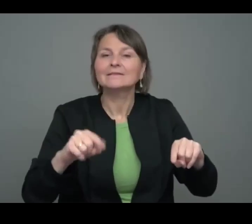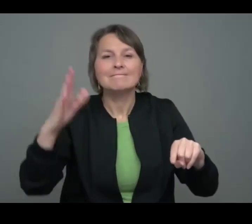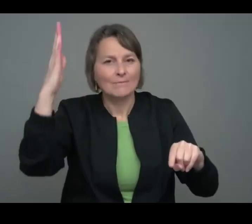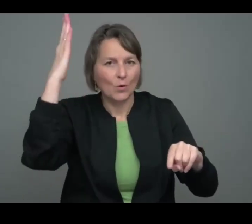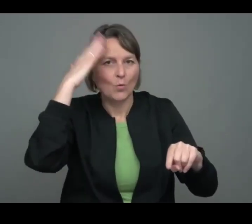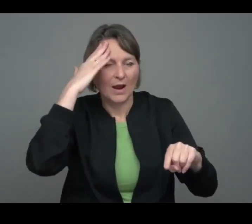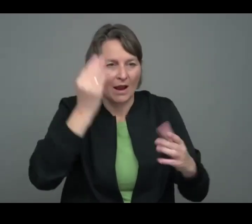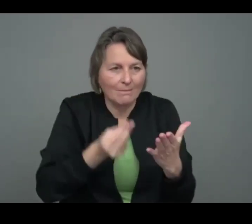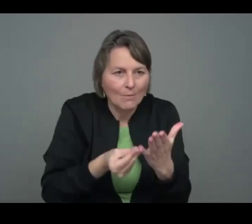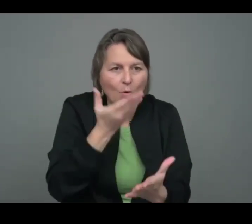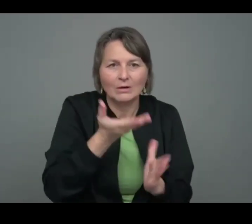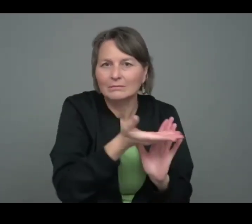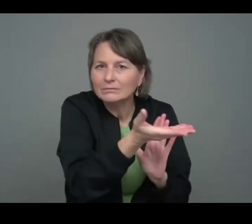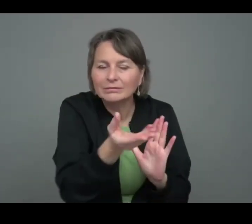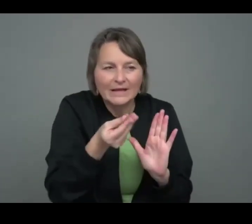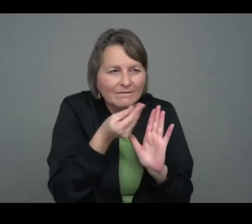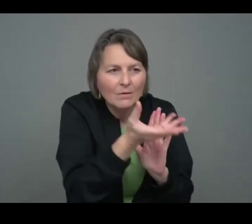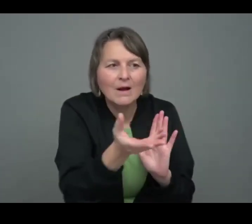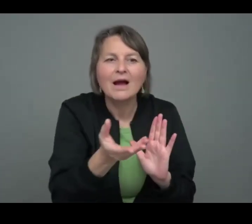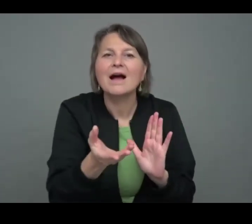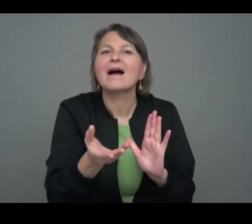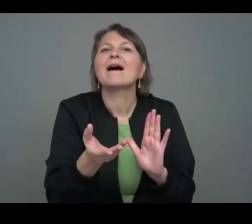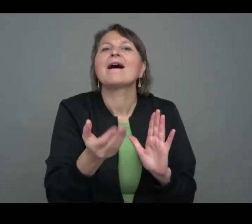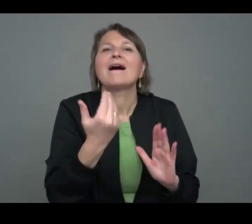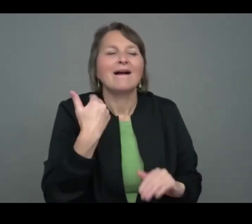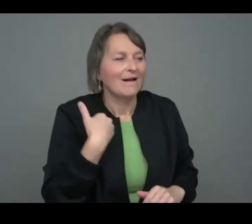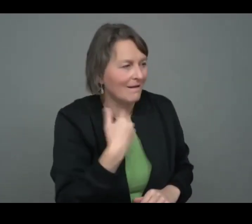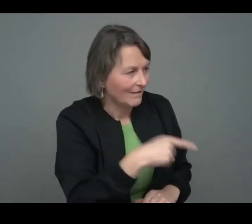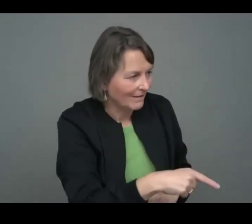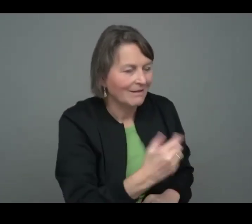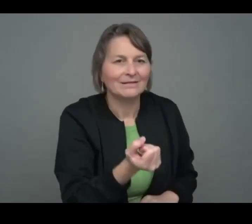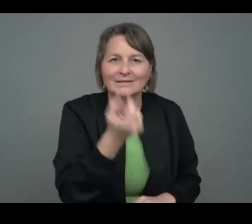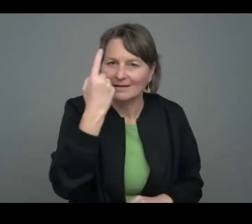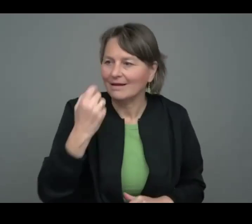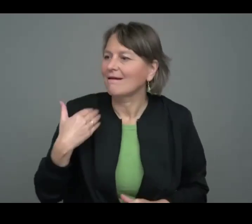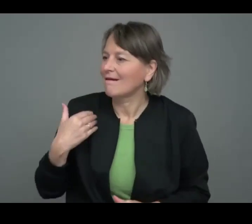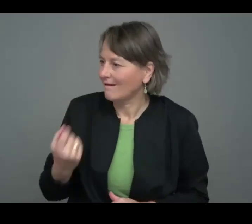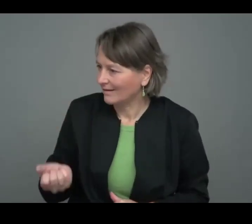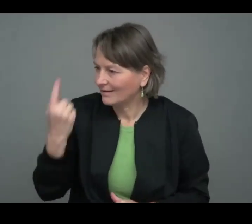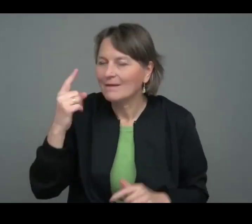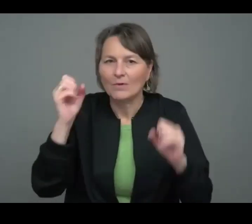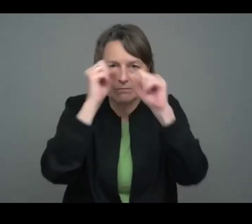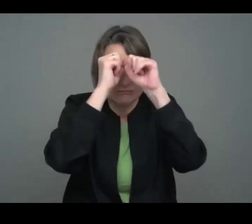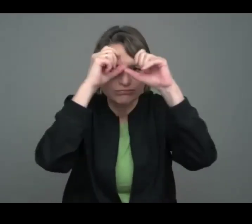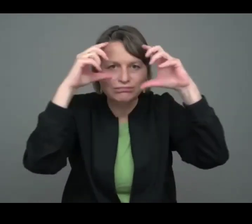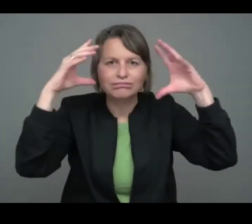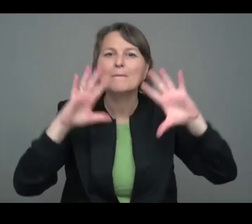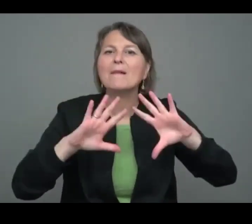what the expectation of the deaf community was. So we realized a discourse between both